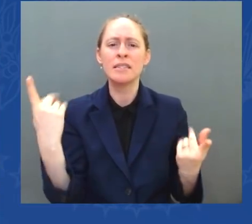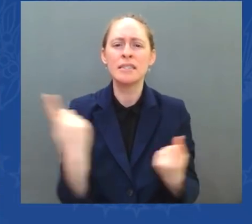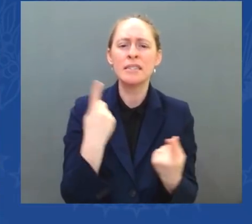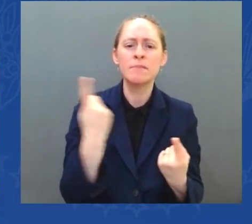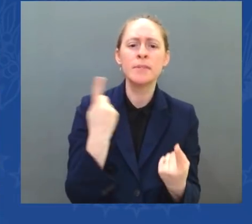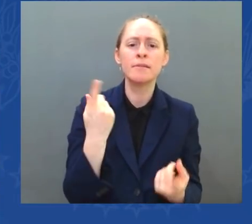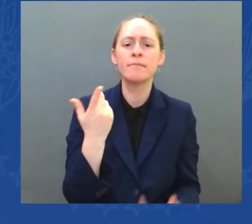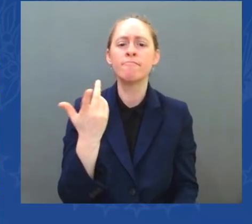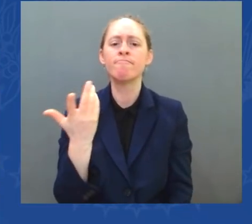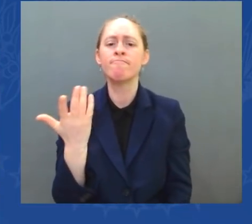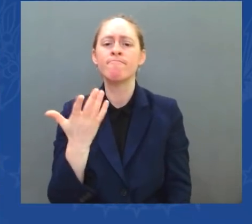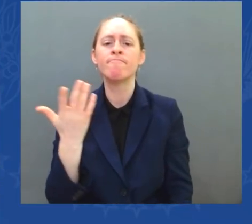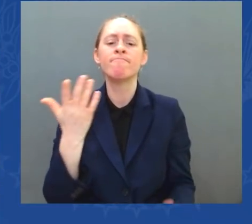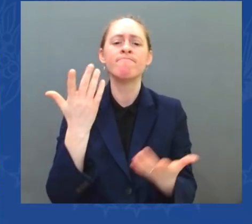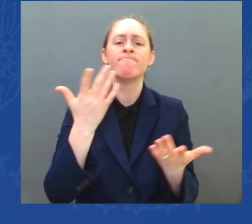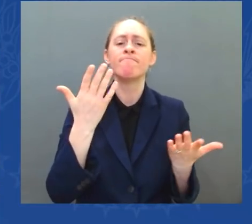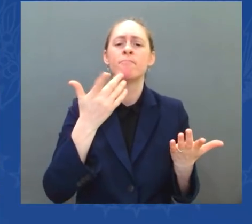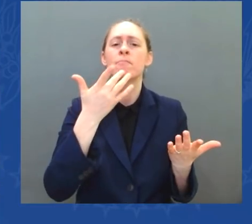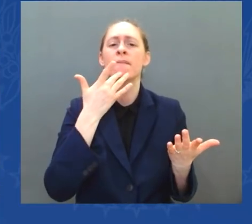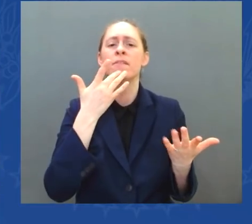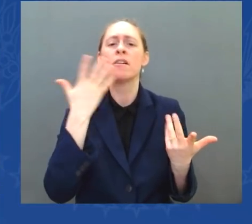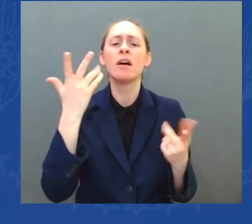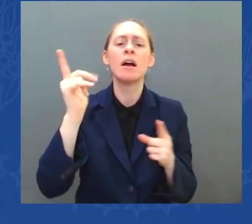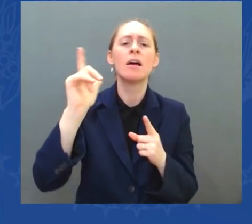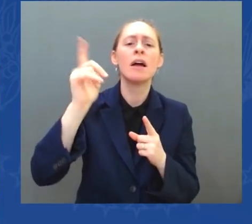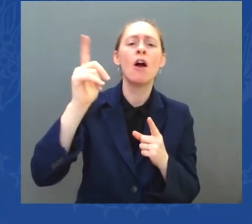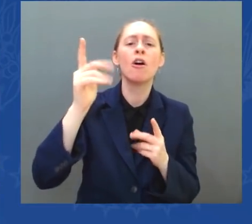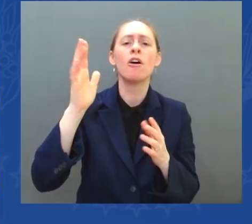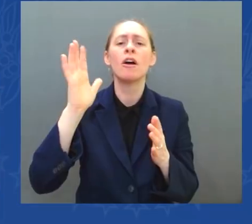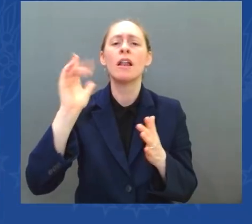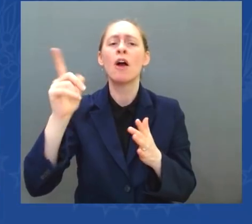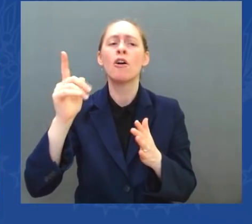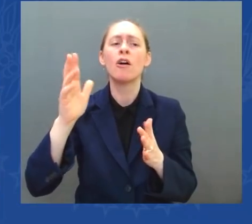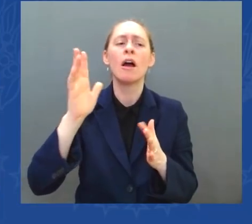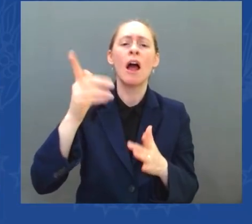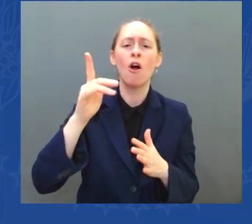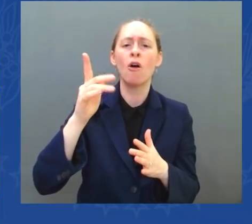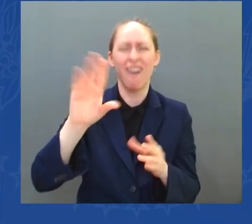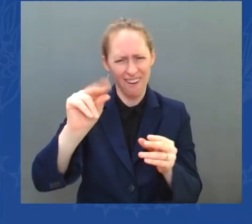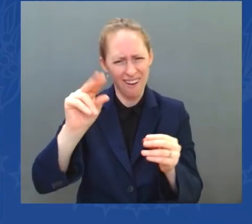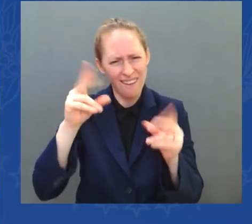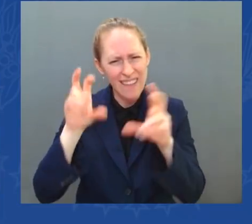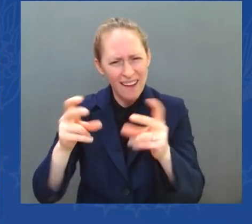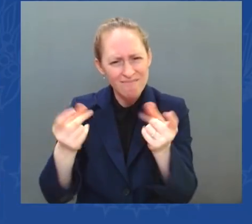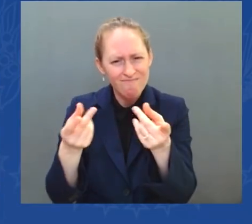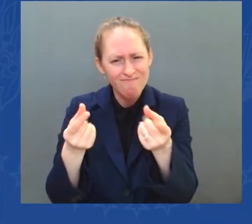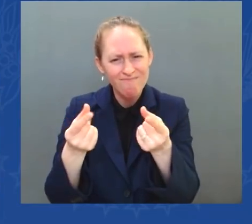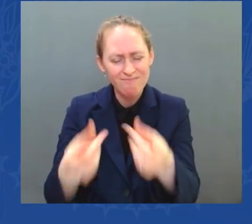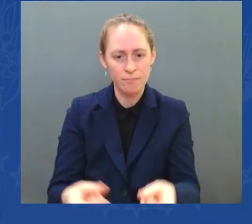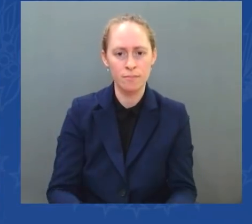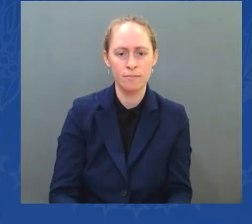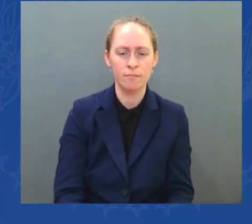We can't compete for the jobs of the 21st century if we don't fix our infrastructure. But now, thanks to the infrastructure law,